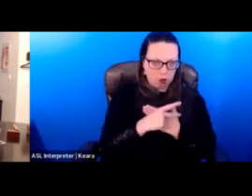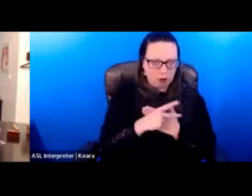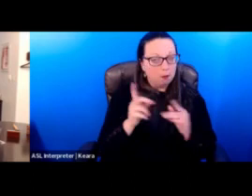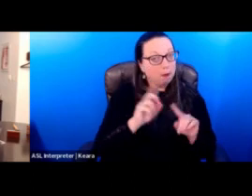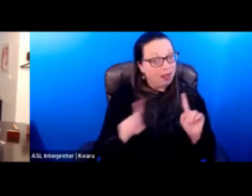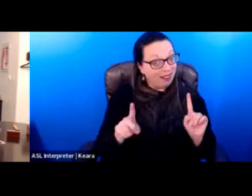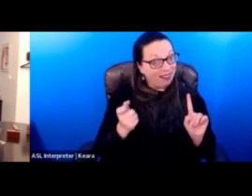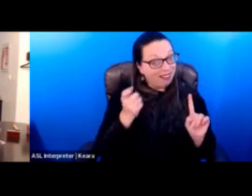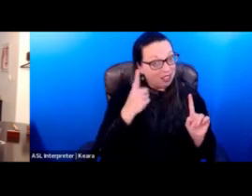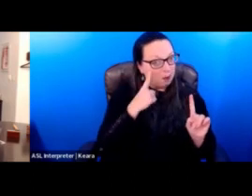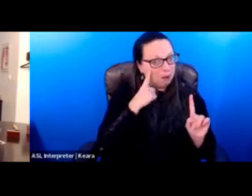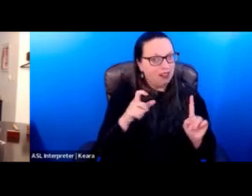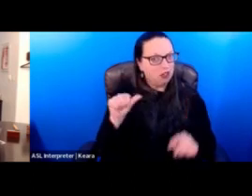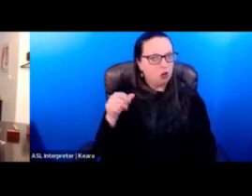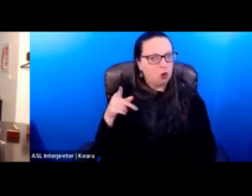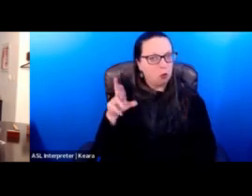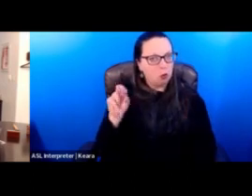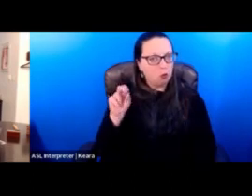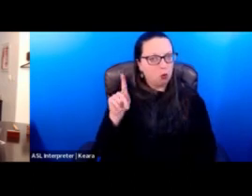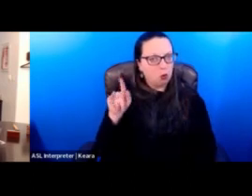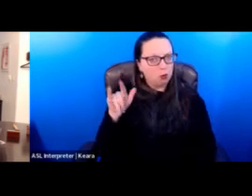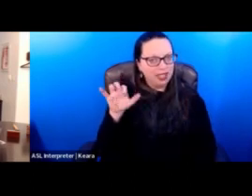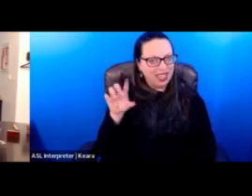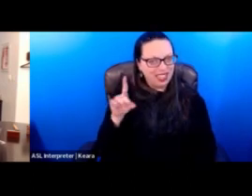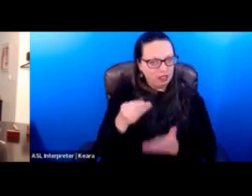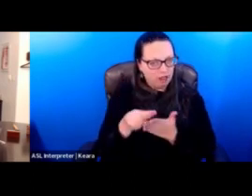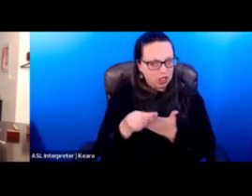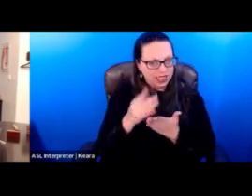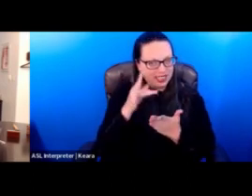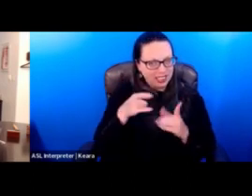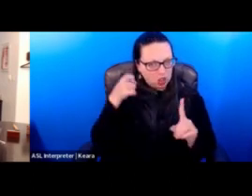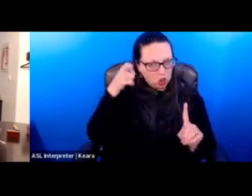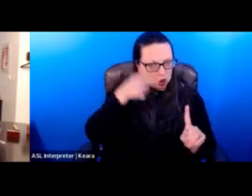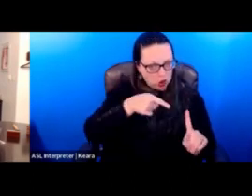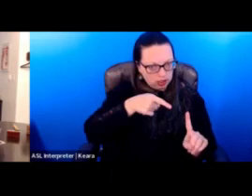appropriated funds, it's targeted. And so it assures that